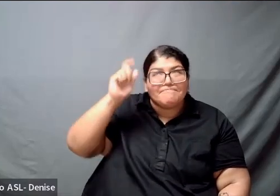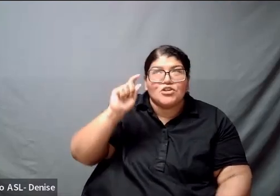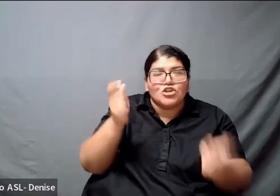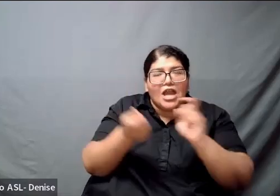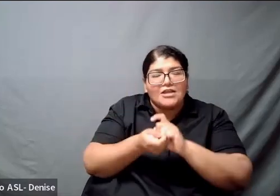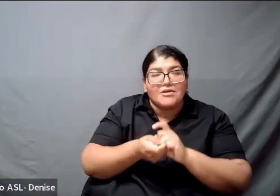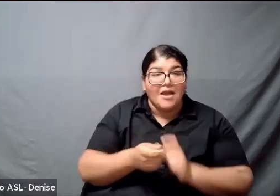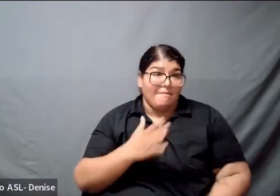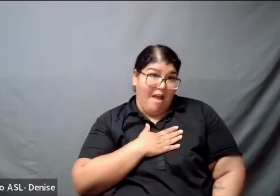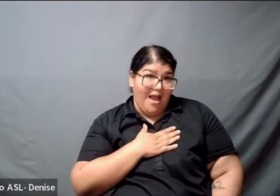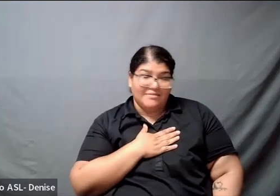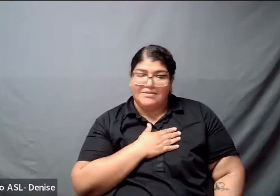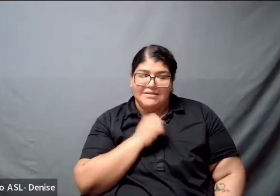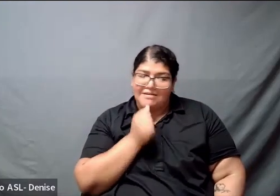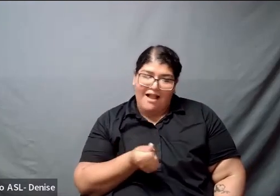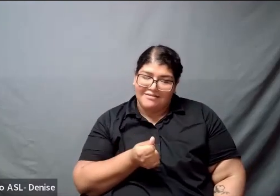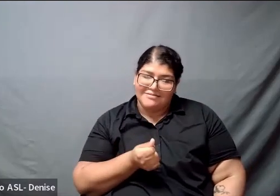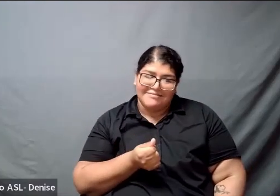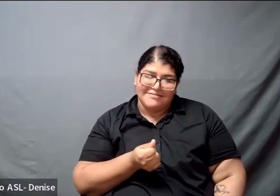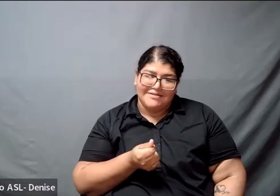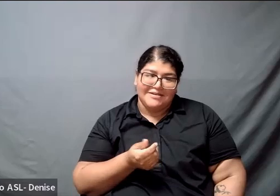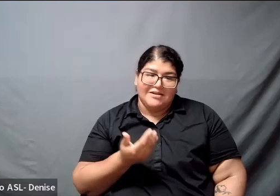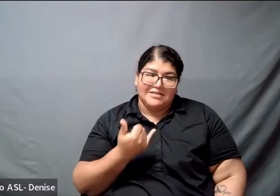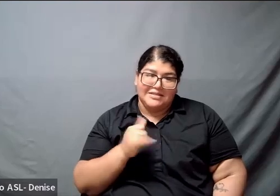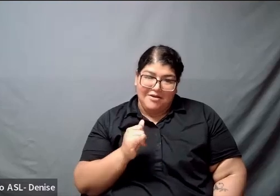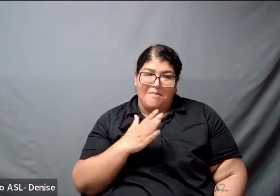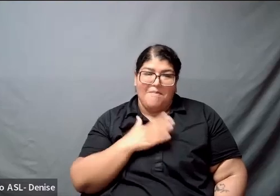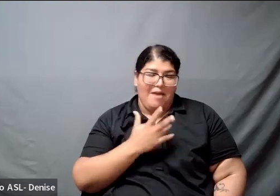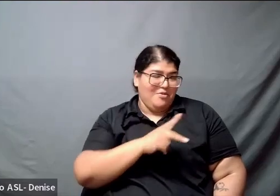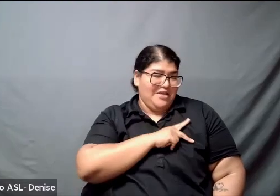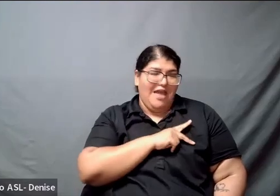There is definitely still part of me that is 10 years old and that I think